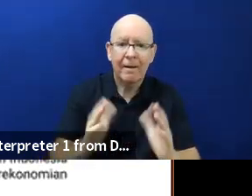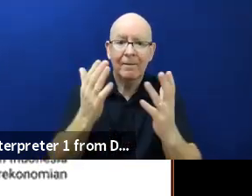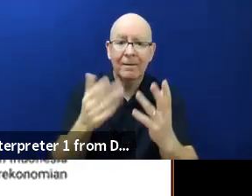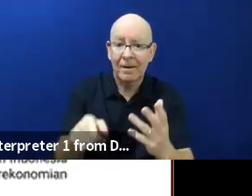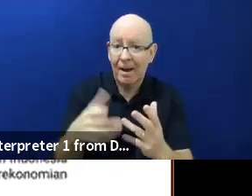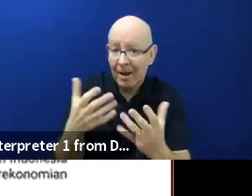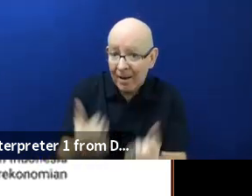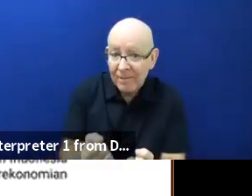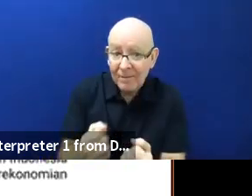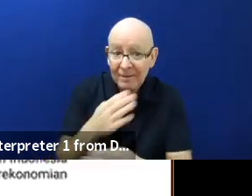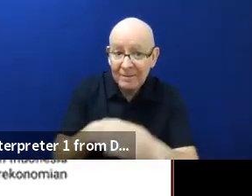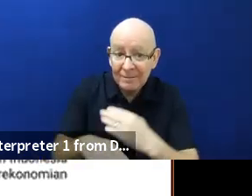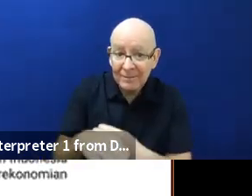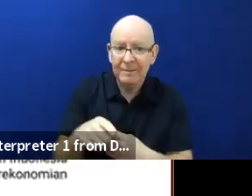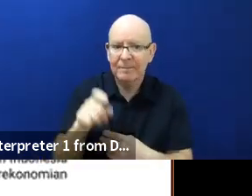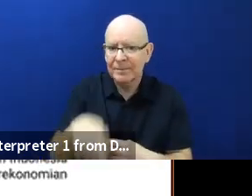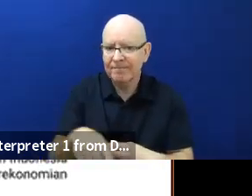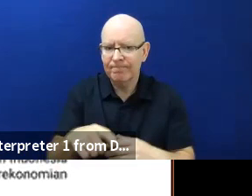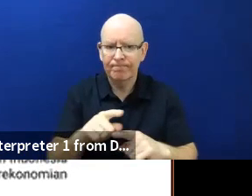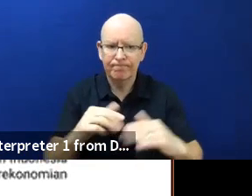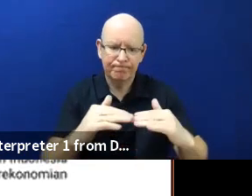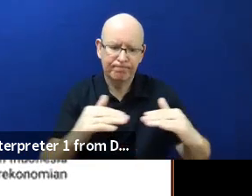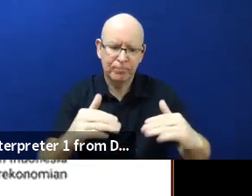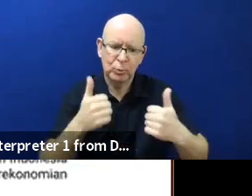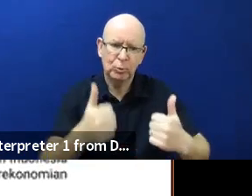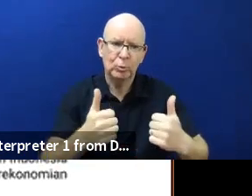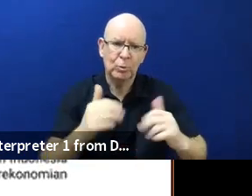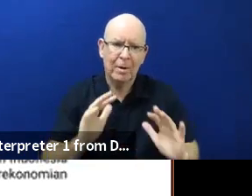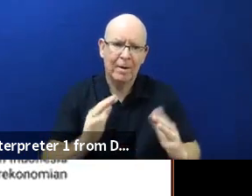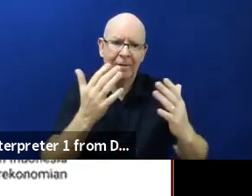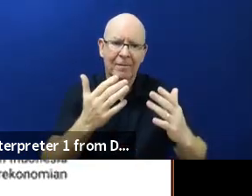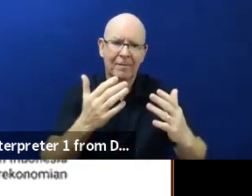would have very different standard of living depending on their disability status and this